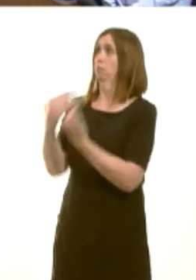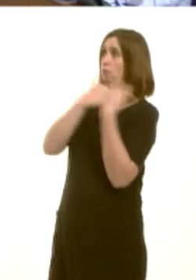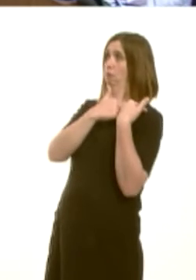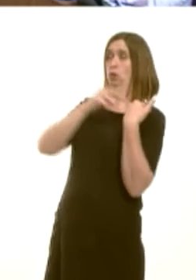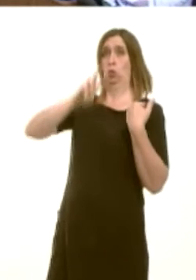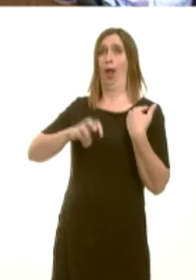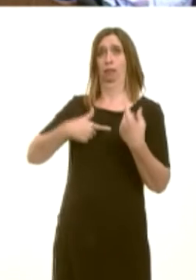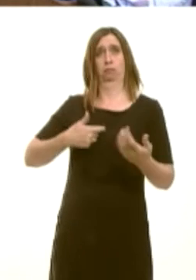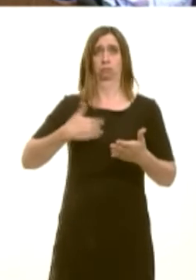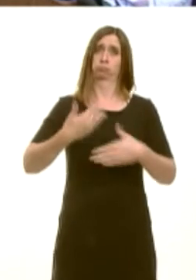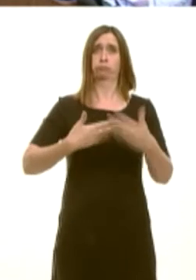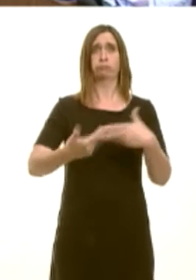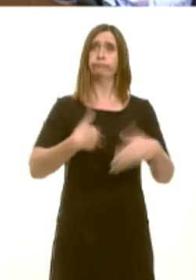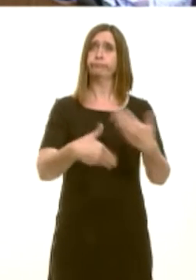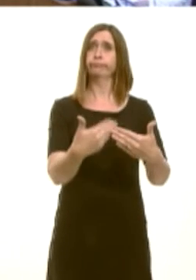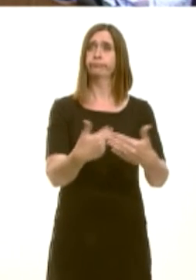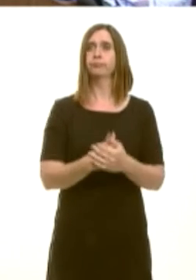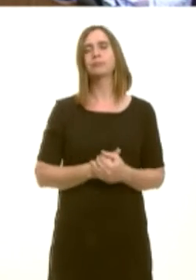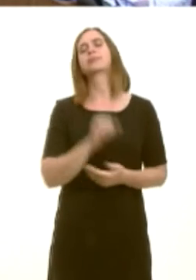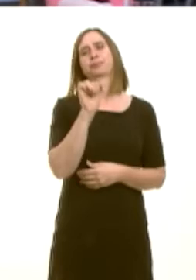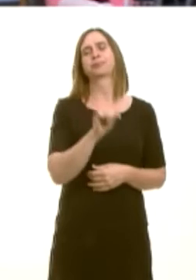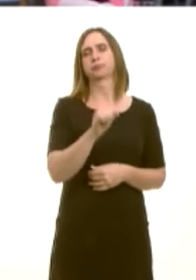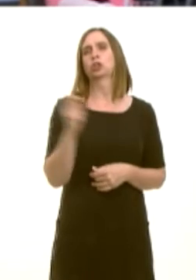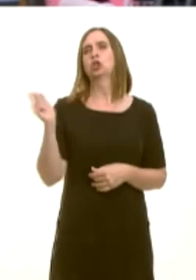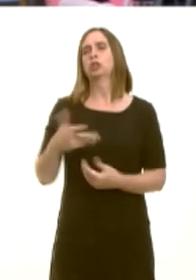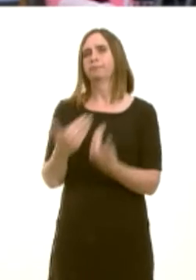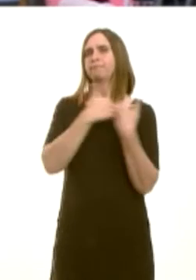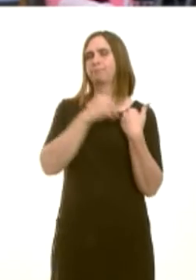Carwyn Jones: Yes. I think this is an issue that should be devolved. I think the issue